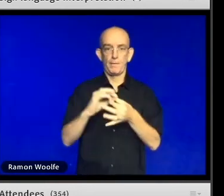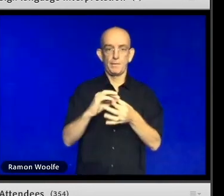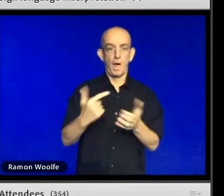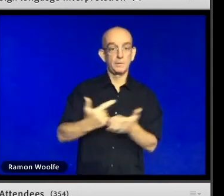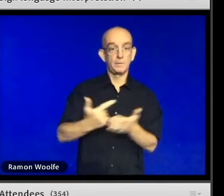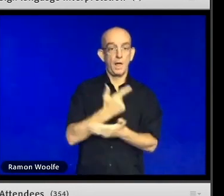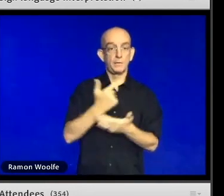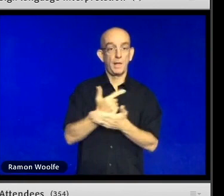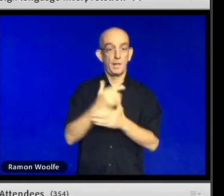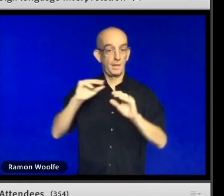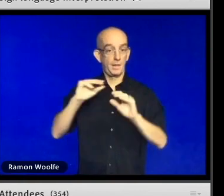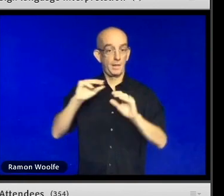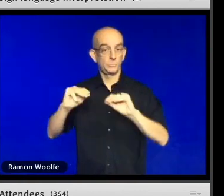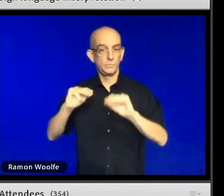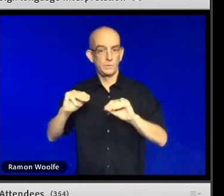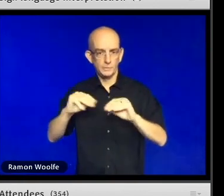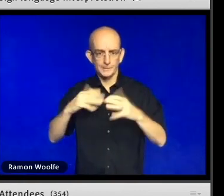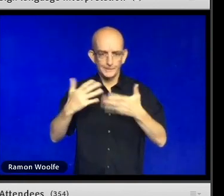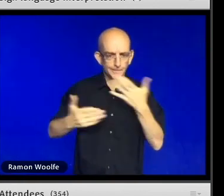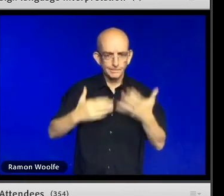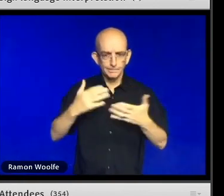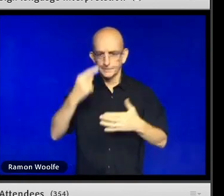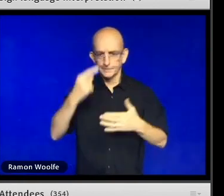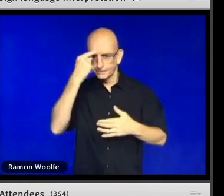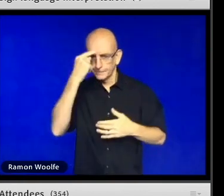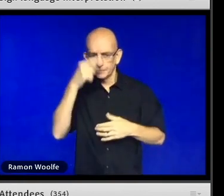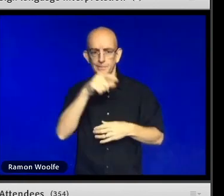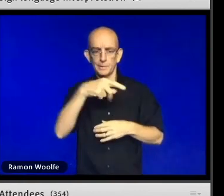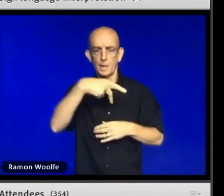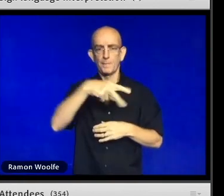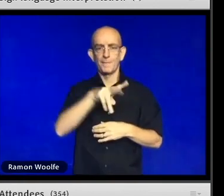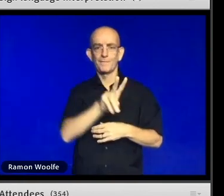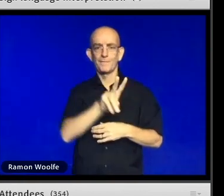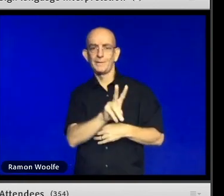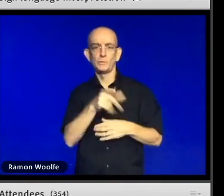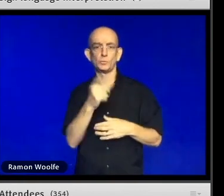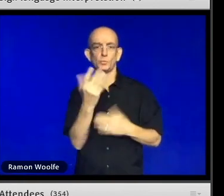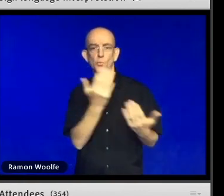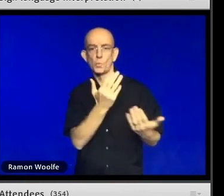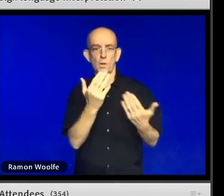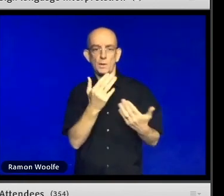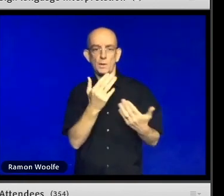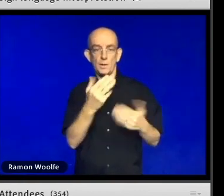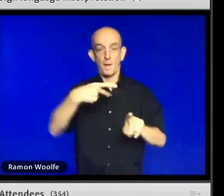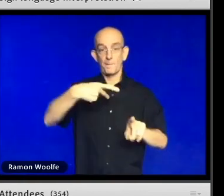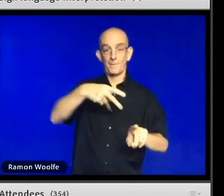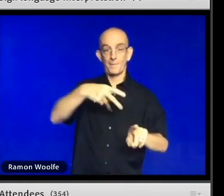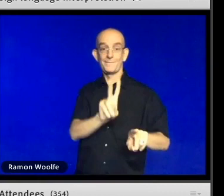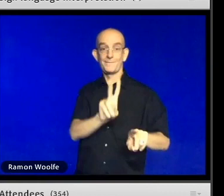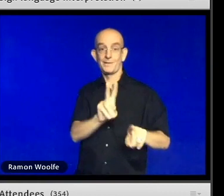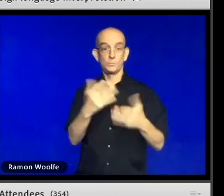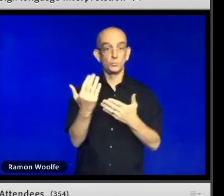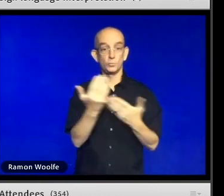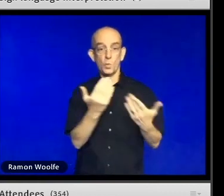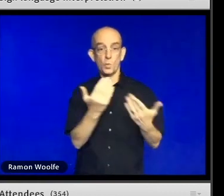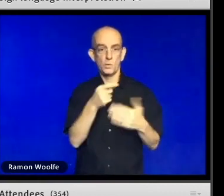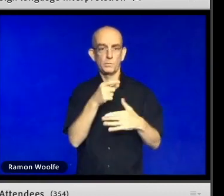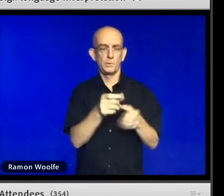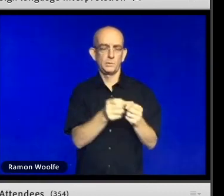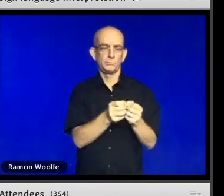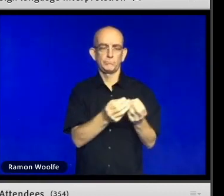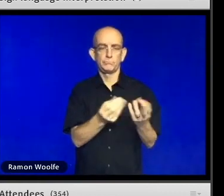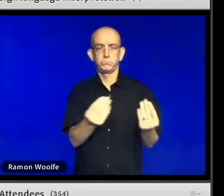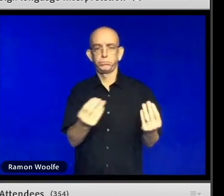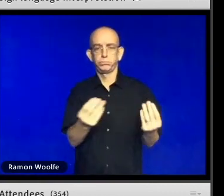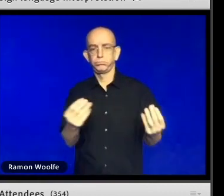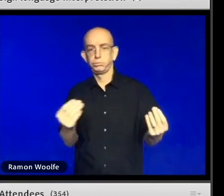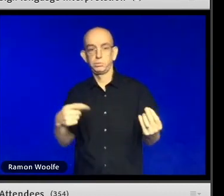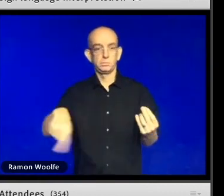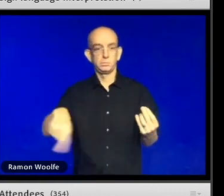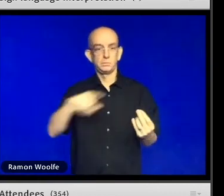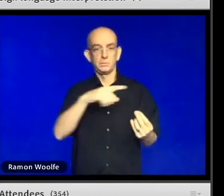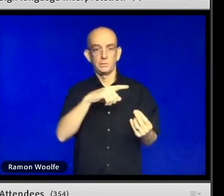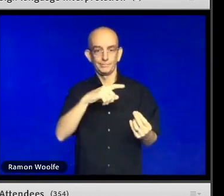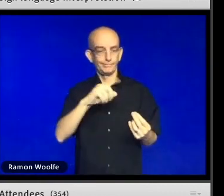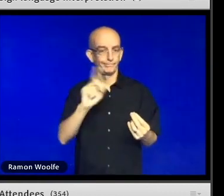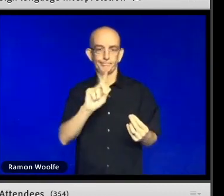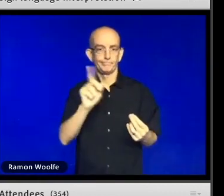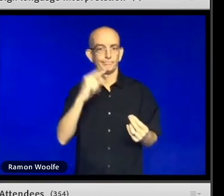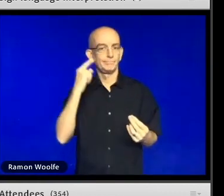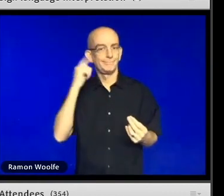impacted, whatever challenges they are facing and us to discuss with them the solutions.